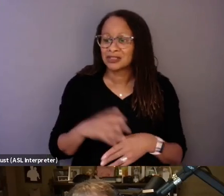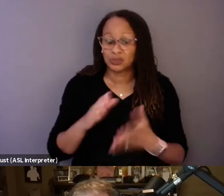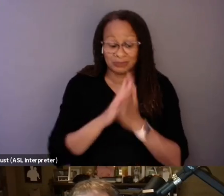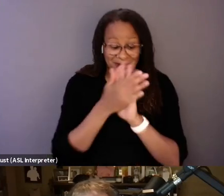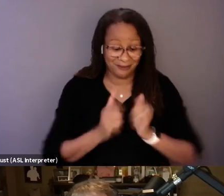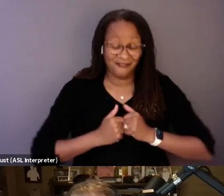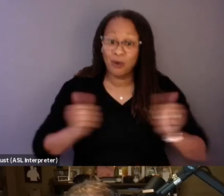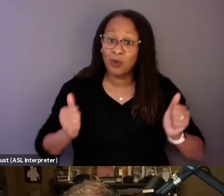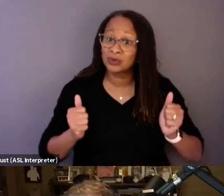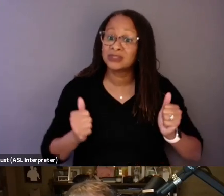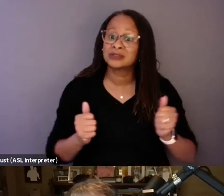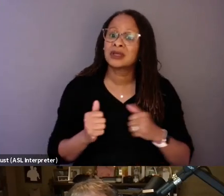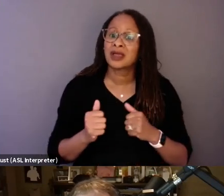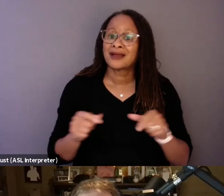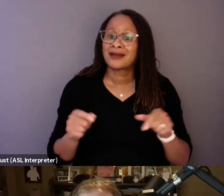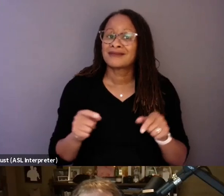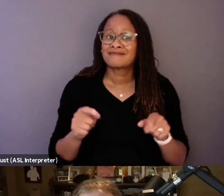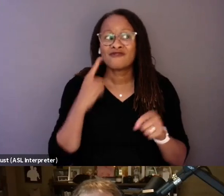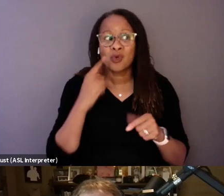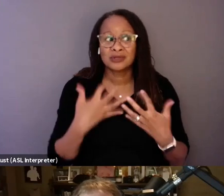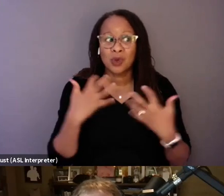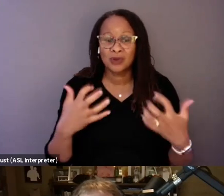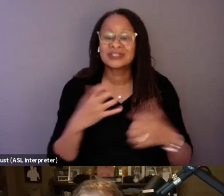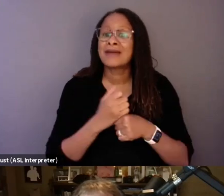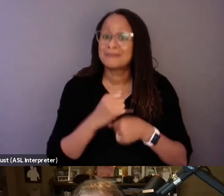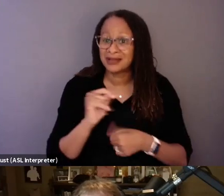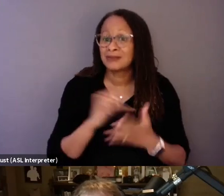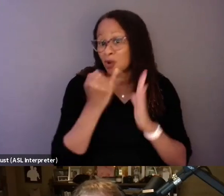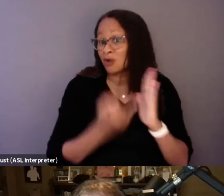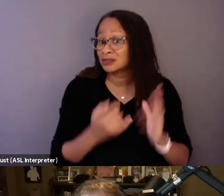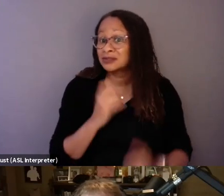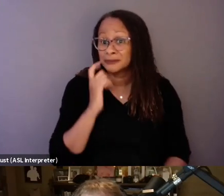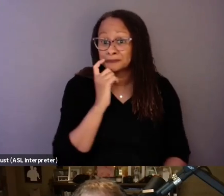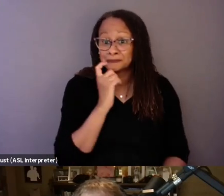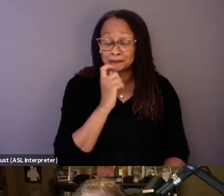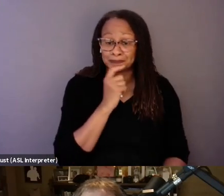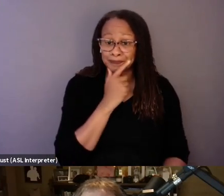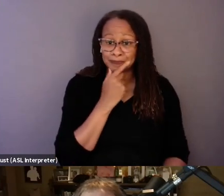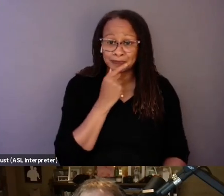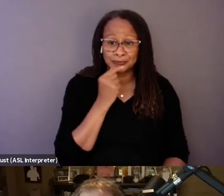in that way is what in many ways made him the artist he was. Yeah, and, Judy, that's also part of his...